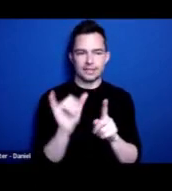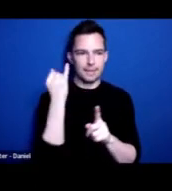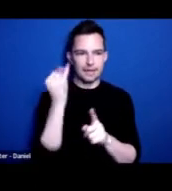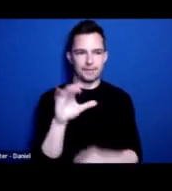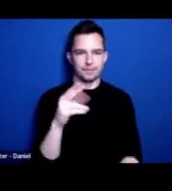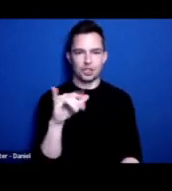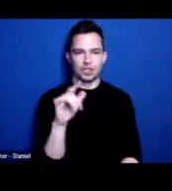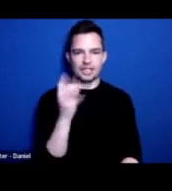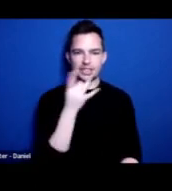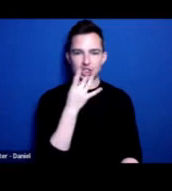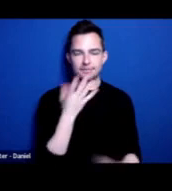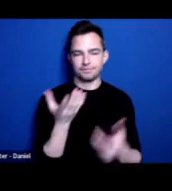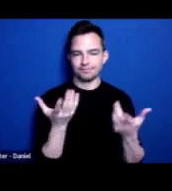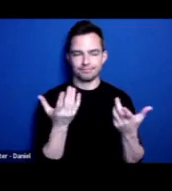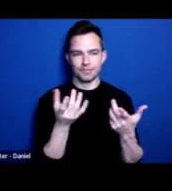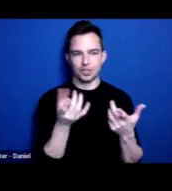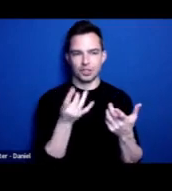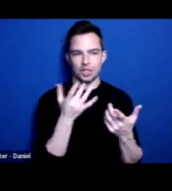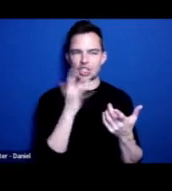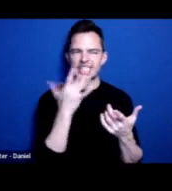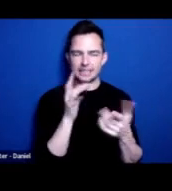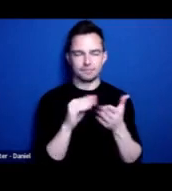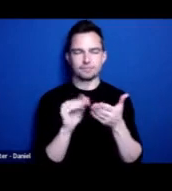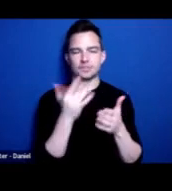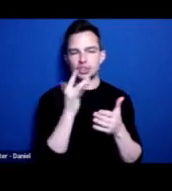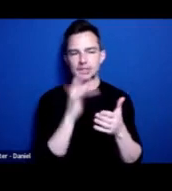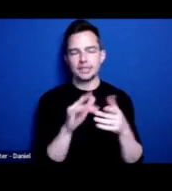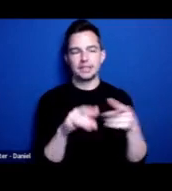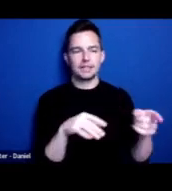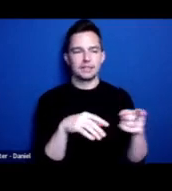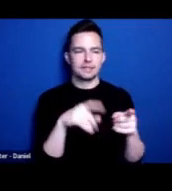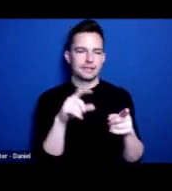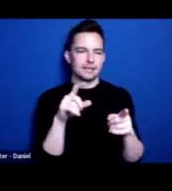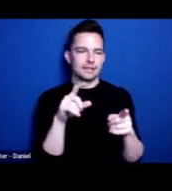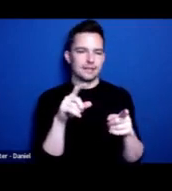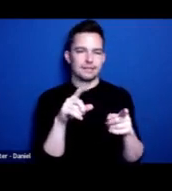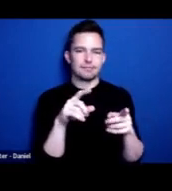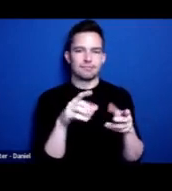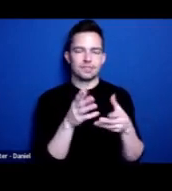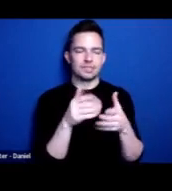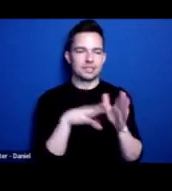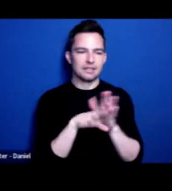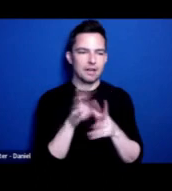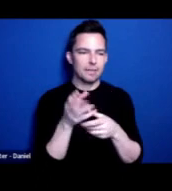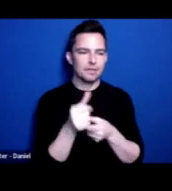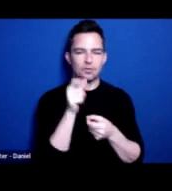develop a trust that you don't have to navigate your experiences alone. Finding the